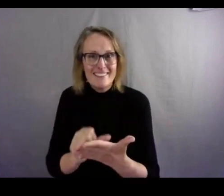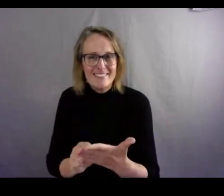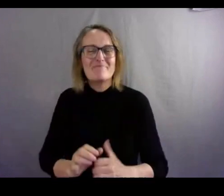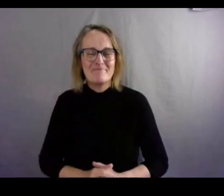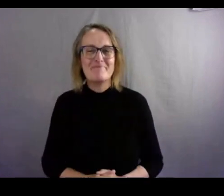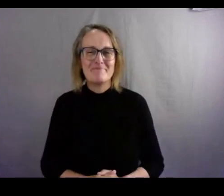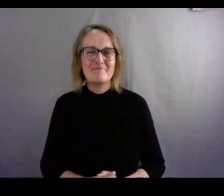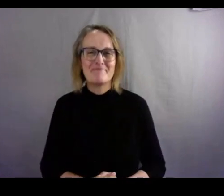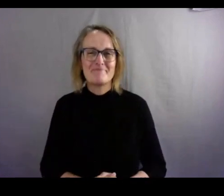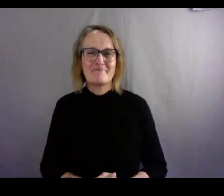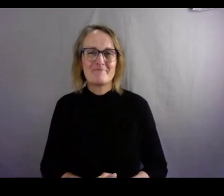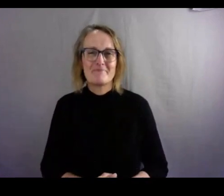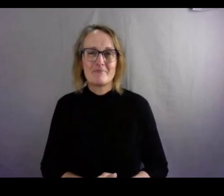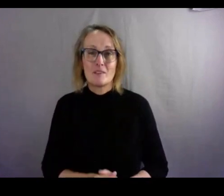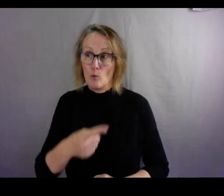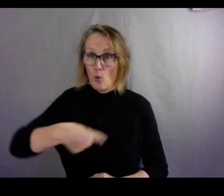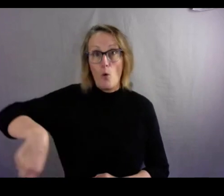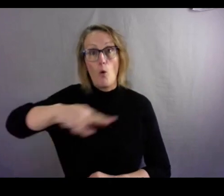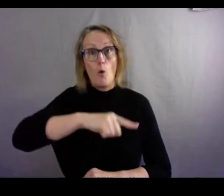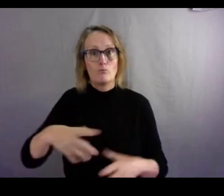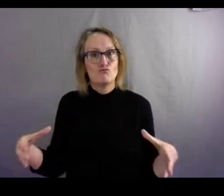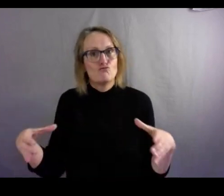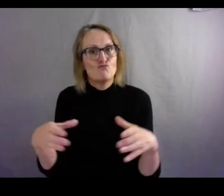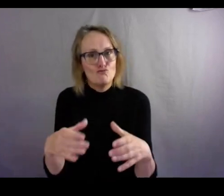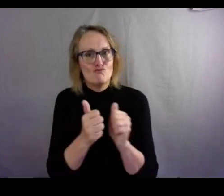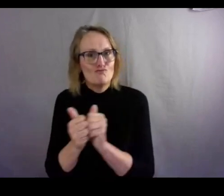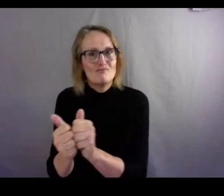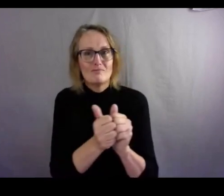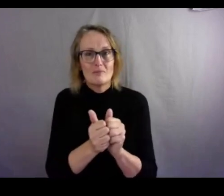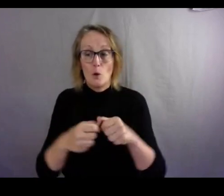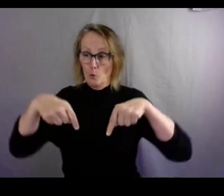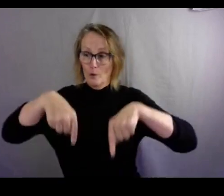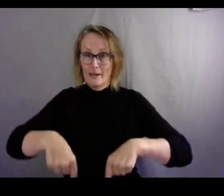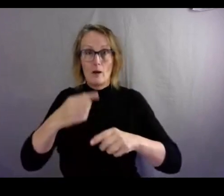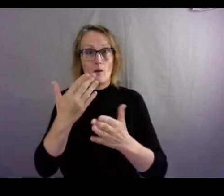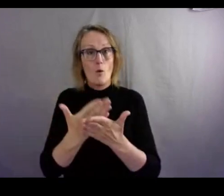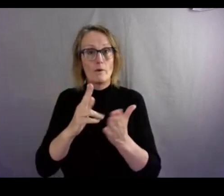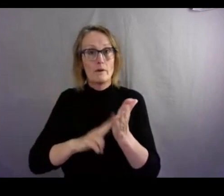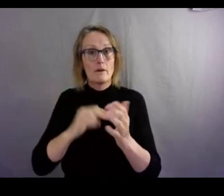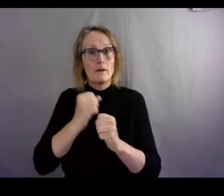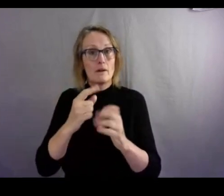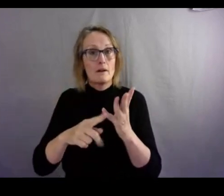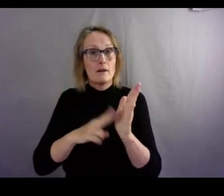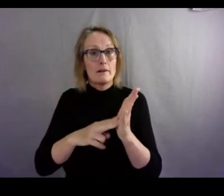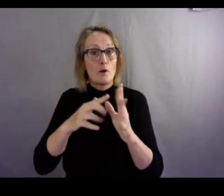Together in the spirit of harmony and wellbeing, we are meeting on Ngunnawal Country. I'd also like to acknowledge all Aboriginal